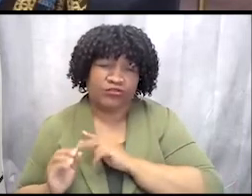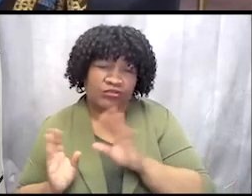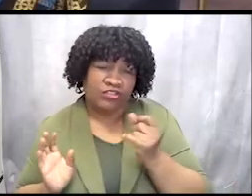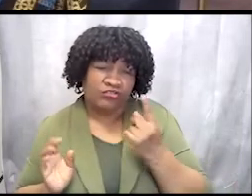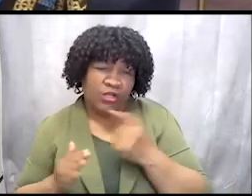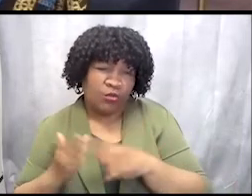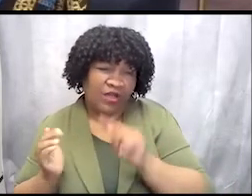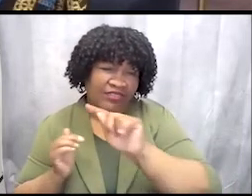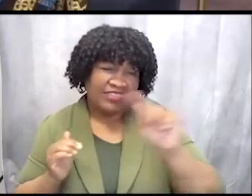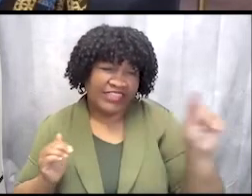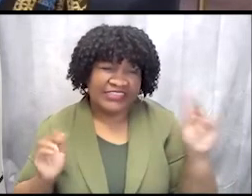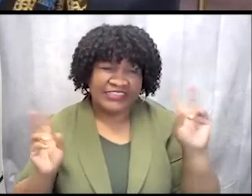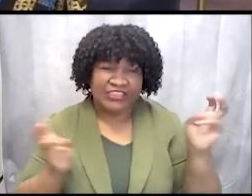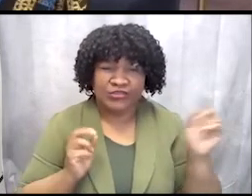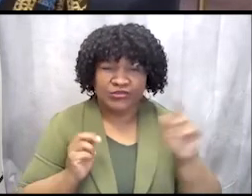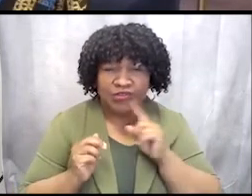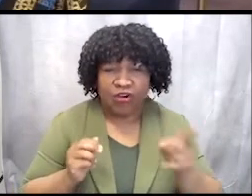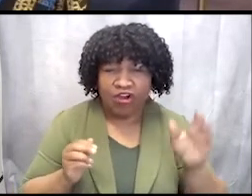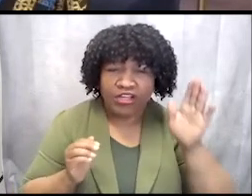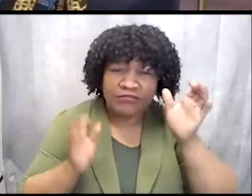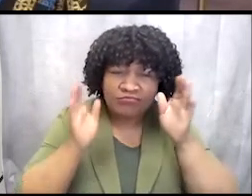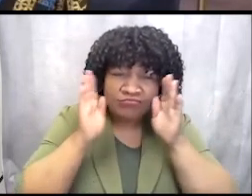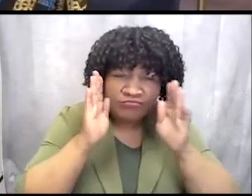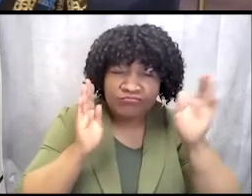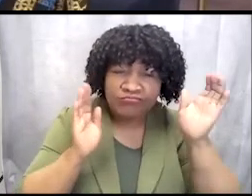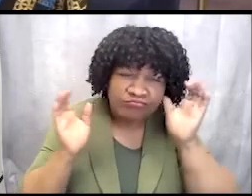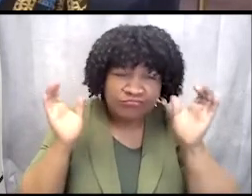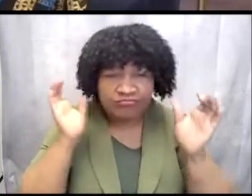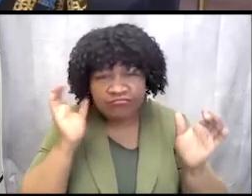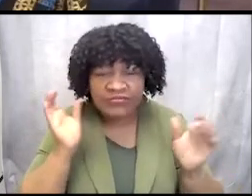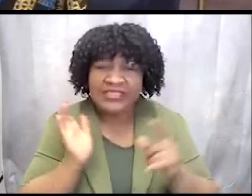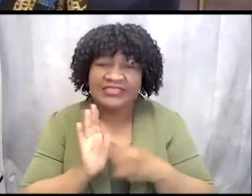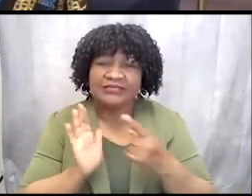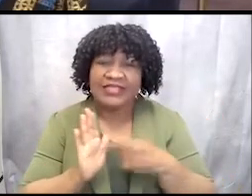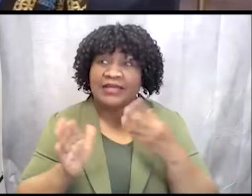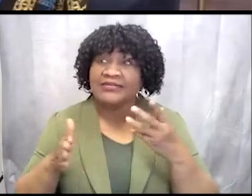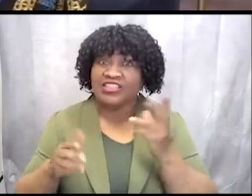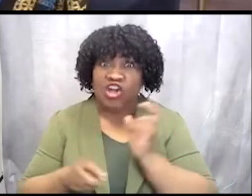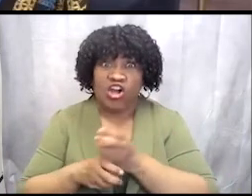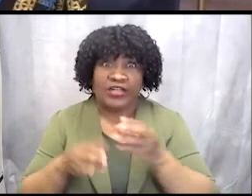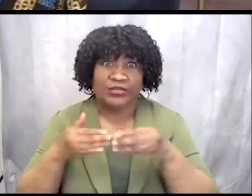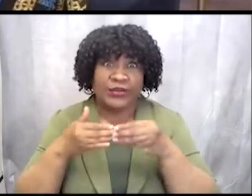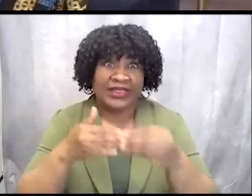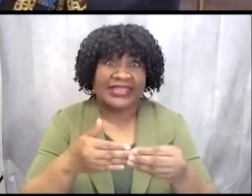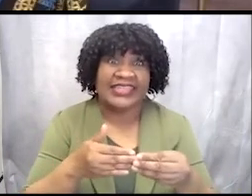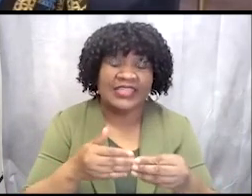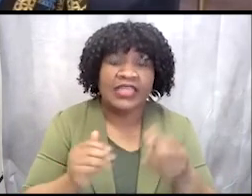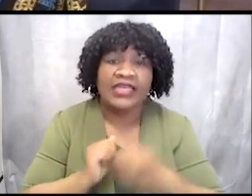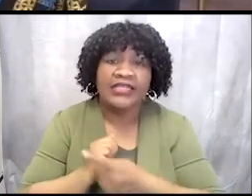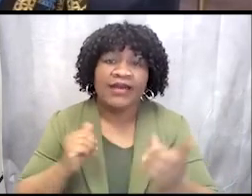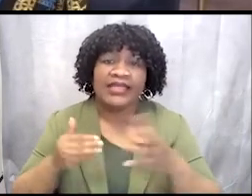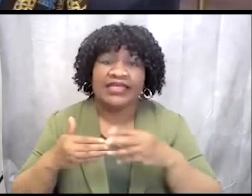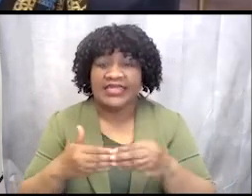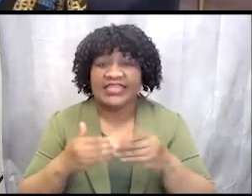of what some of these issues are because it's hard to lead... Anybody can lead if you're just working